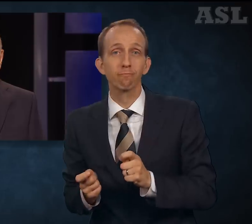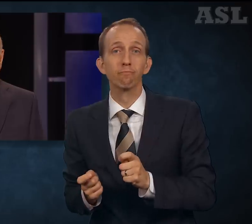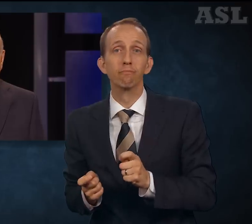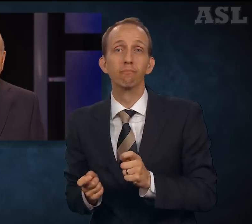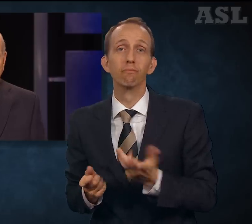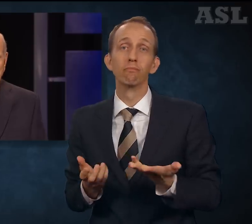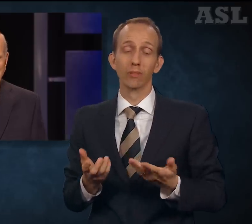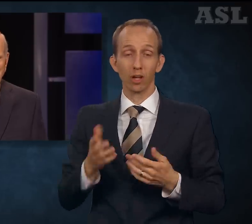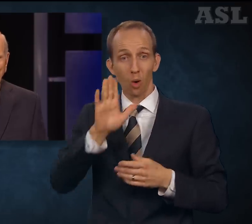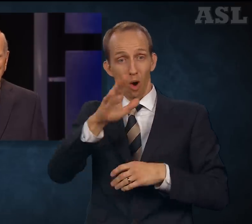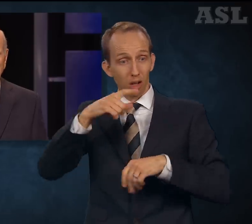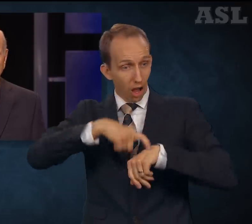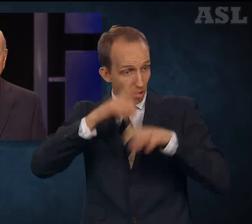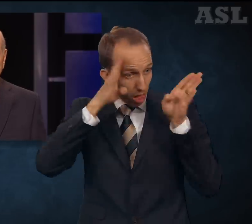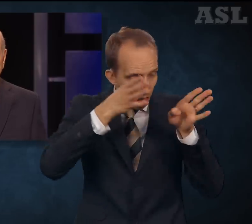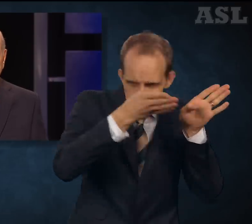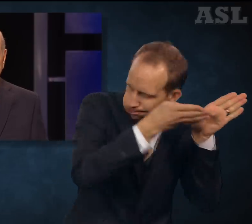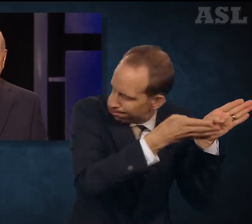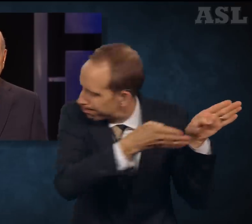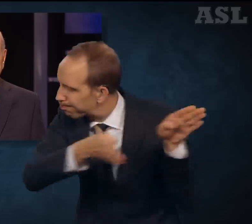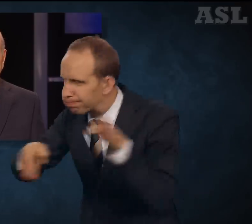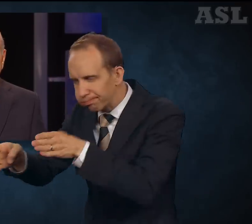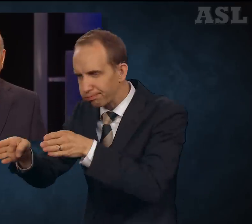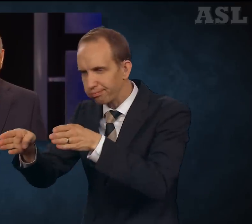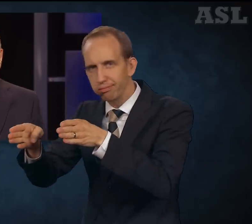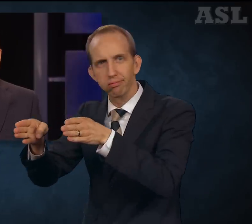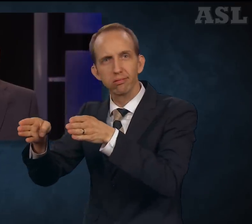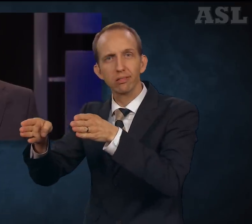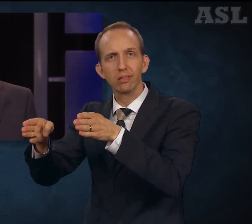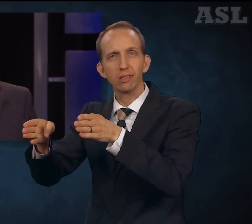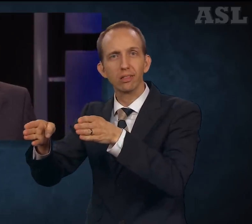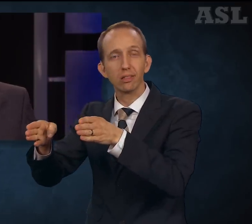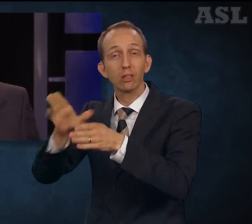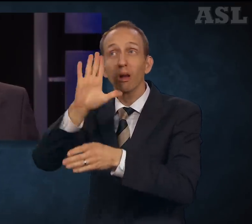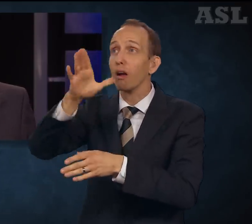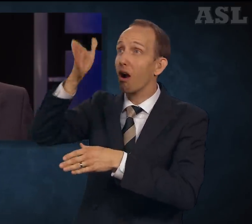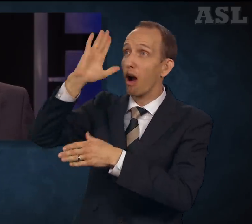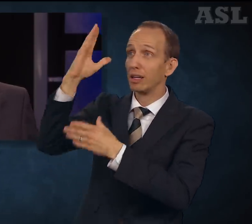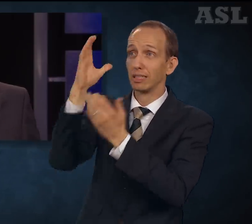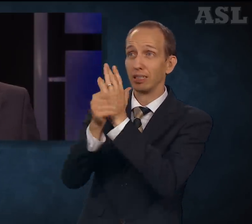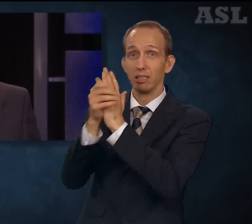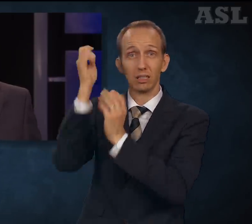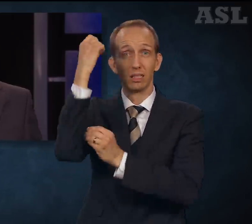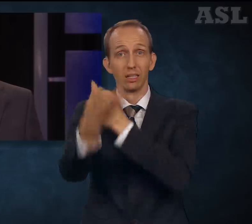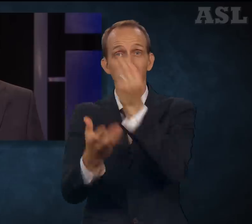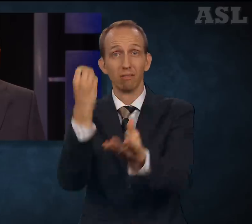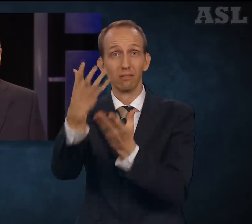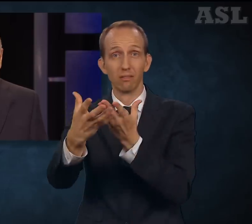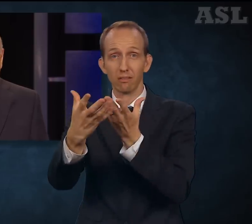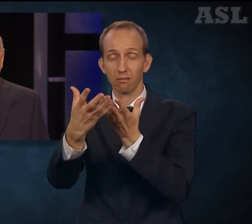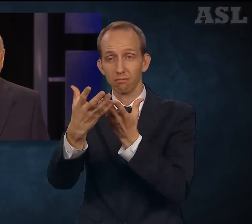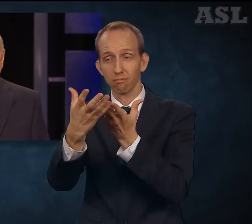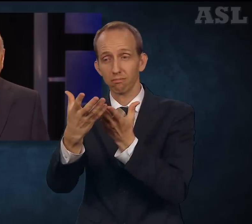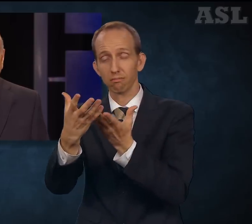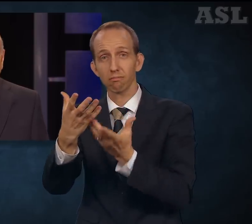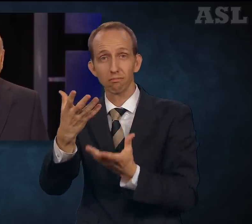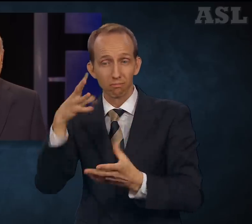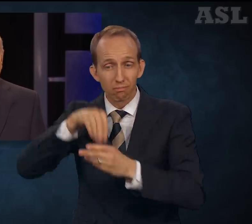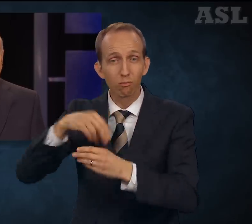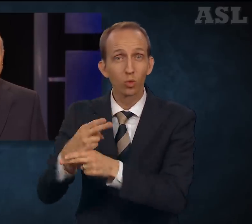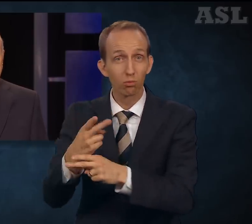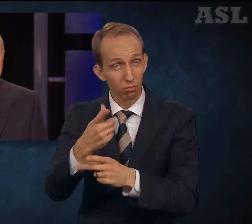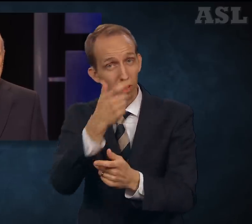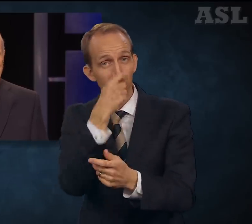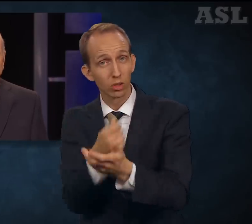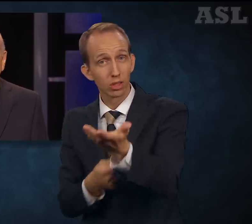OF YOUR TIME AND ENERGY AND